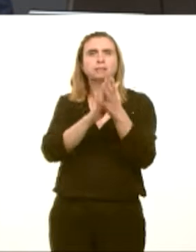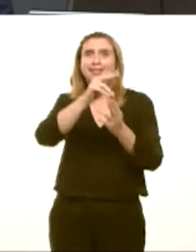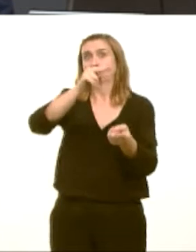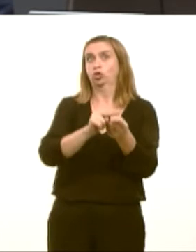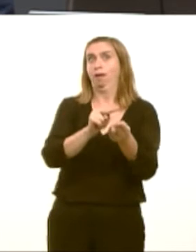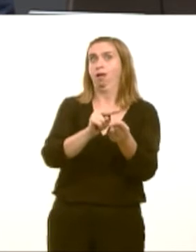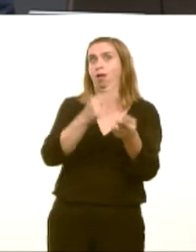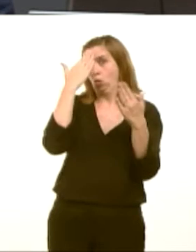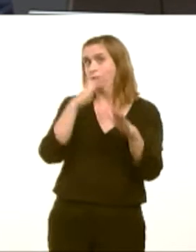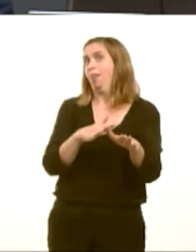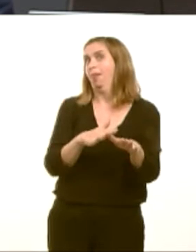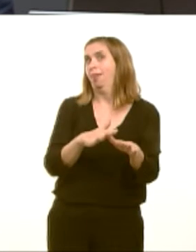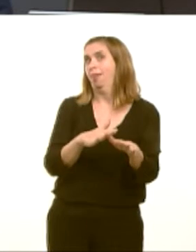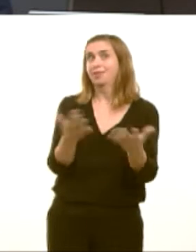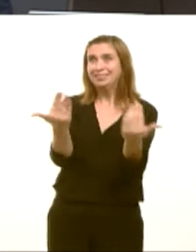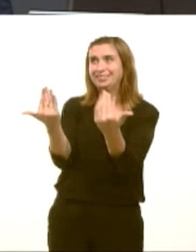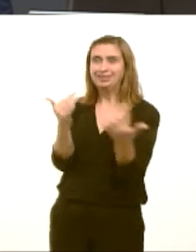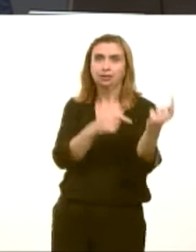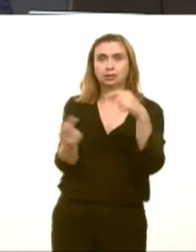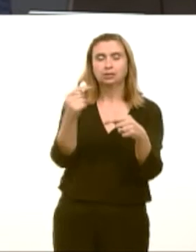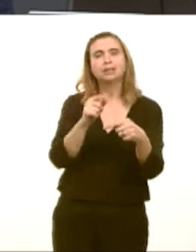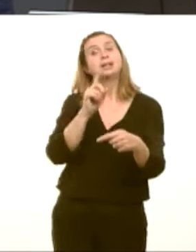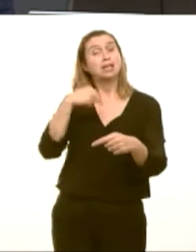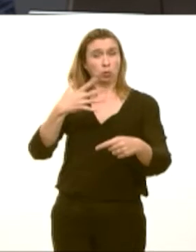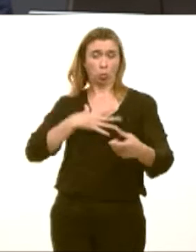In order for us to do that, of course, weíd have to have the devolution of fiscal powers,